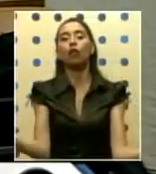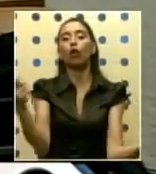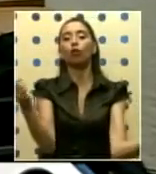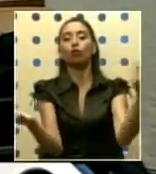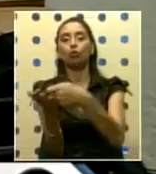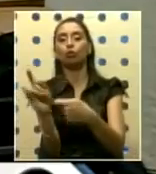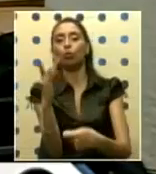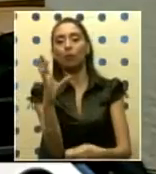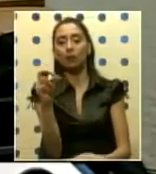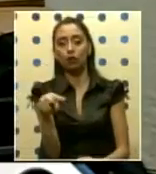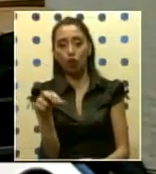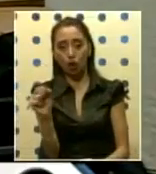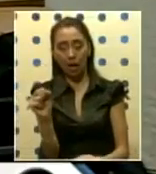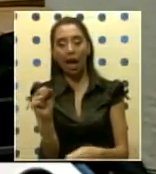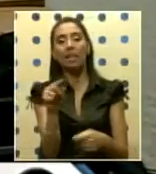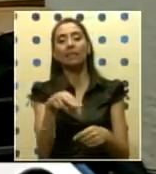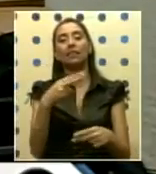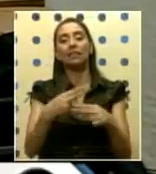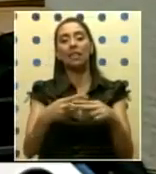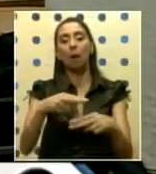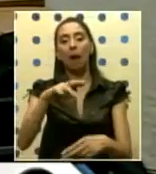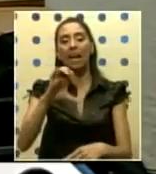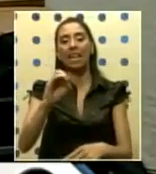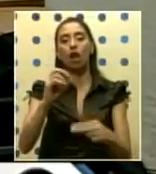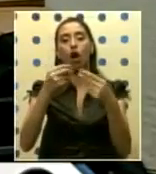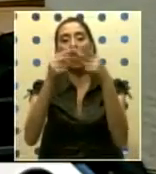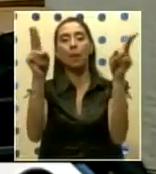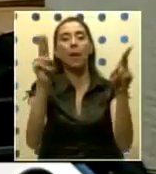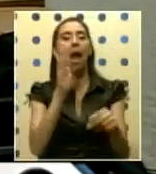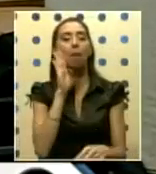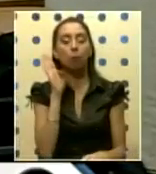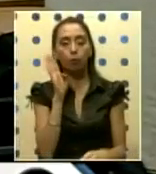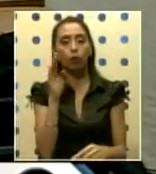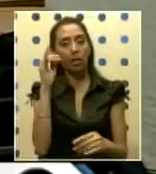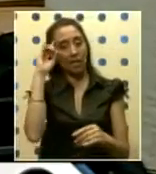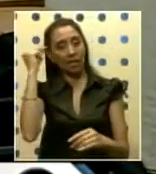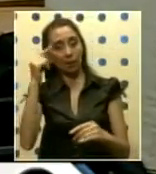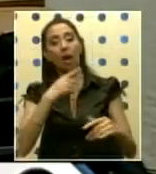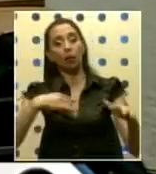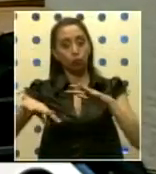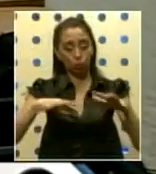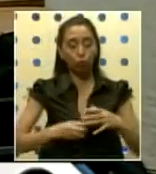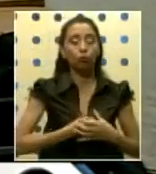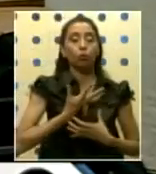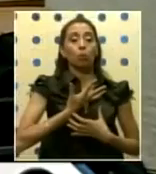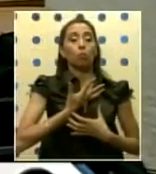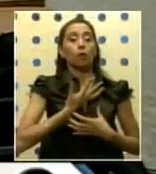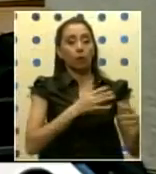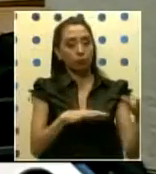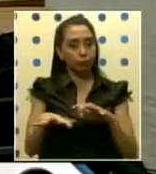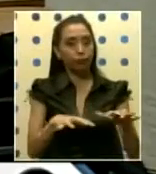Pure neoliberalism. An idea against which many of us have mobilized in the previous years.